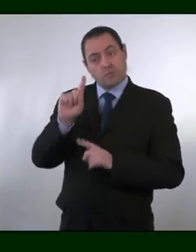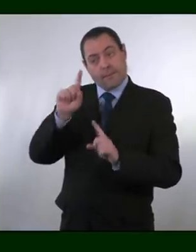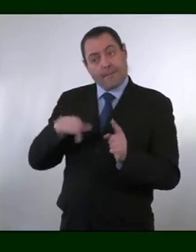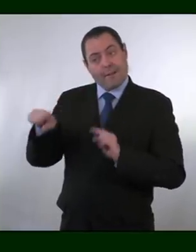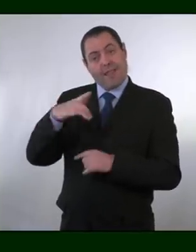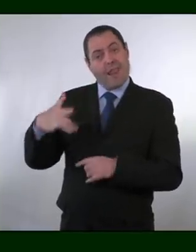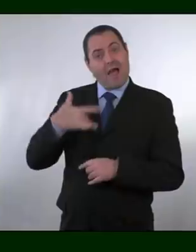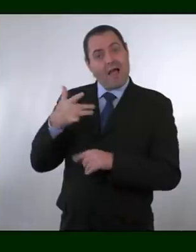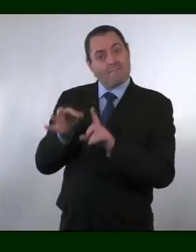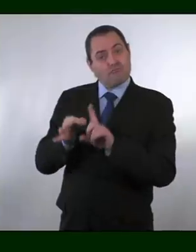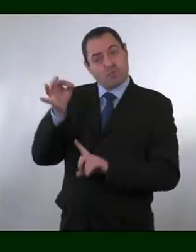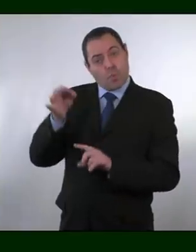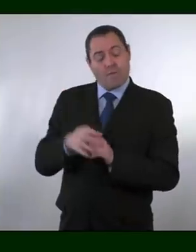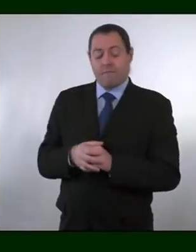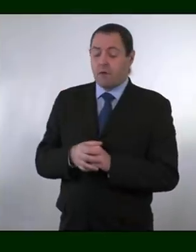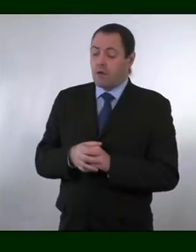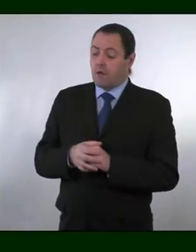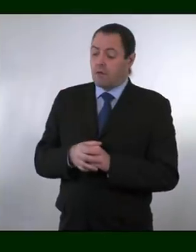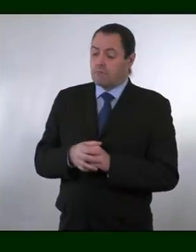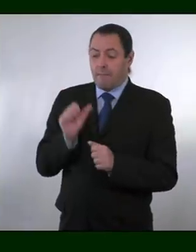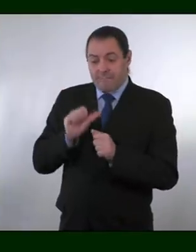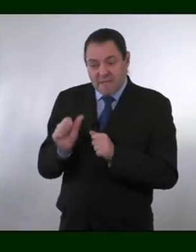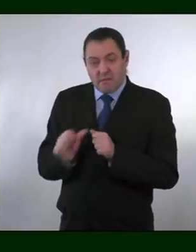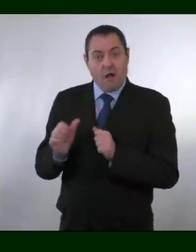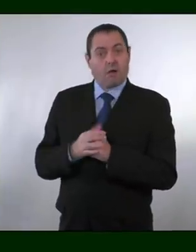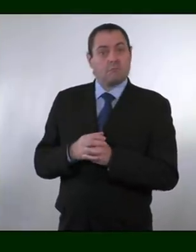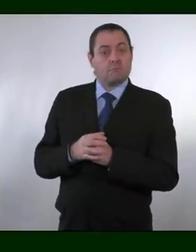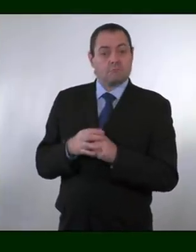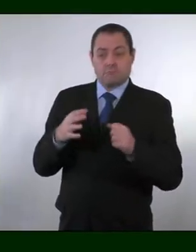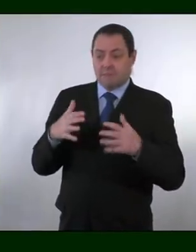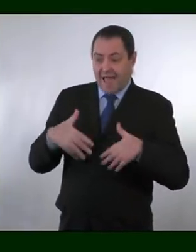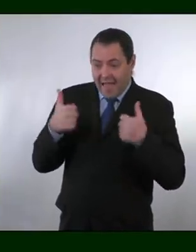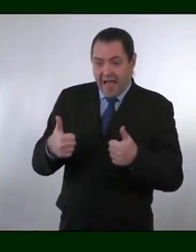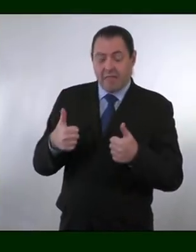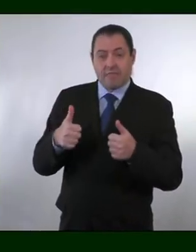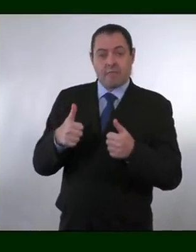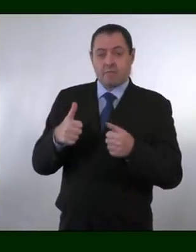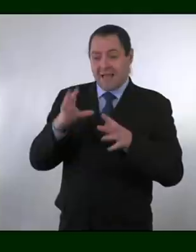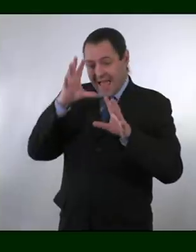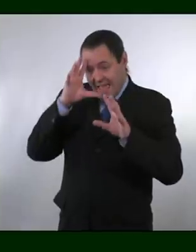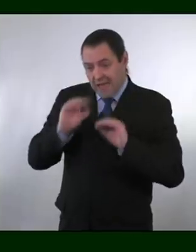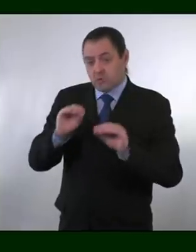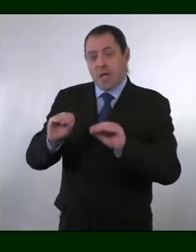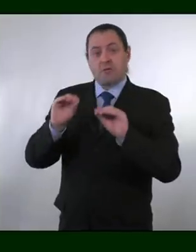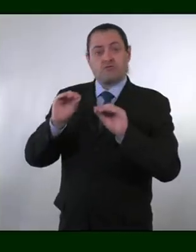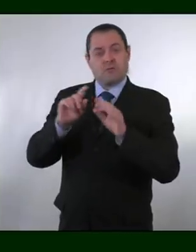not to address their health concerns or to improve education in Scotland, but—I know